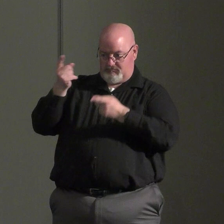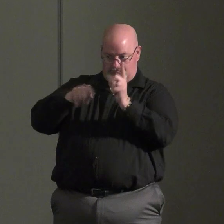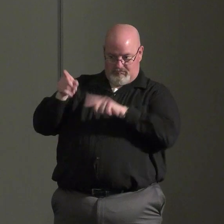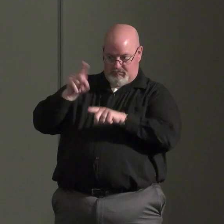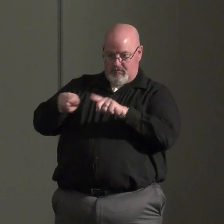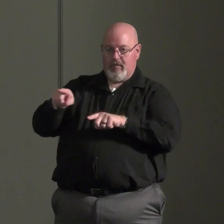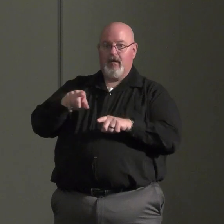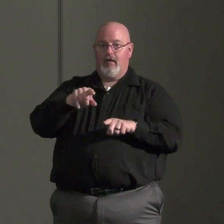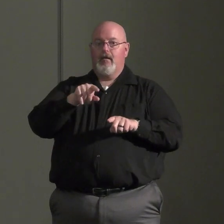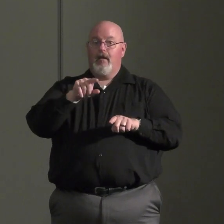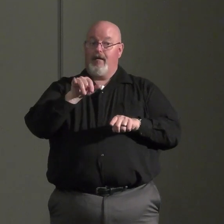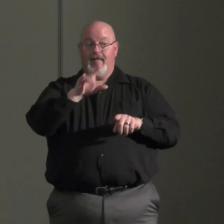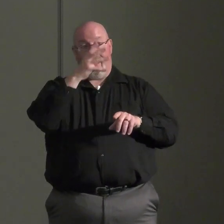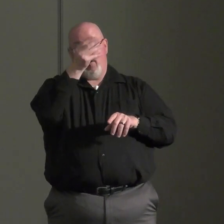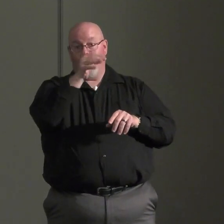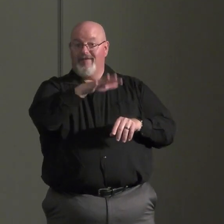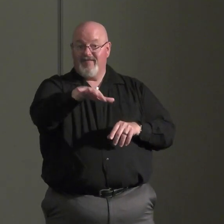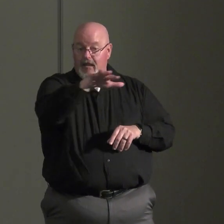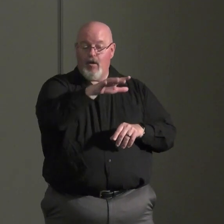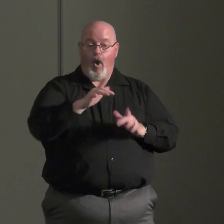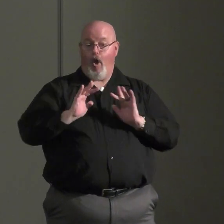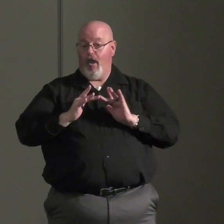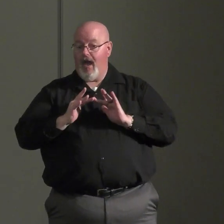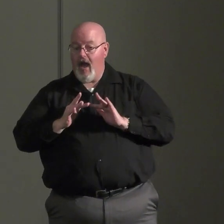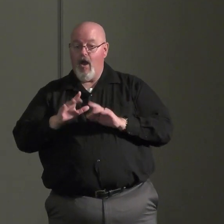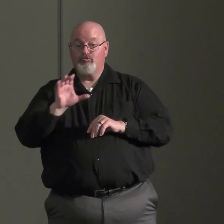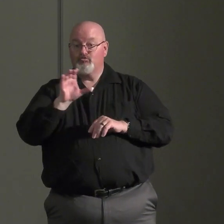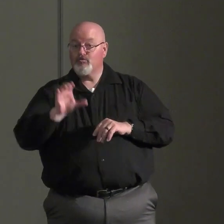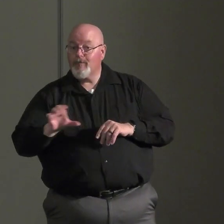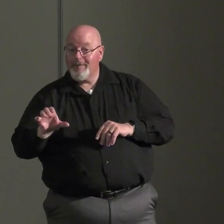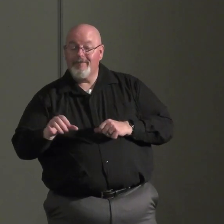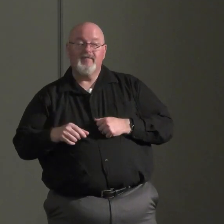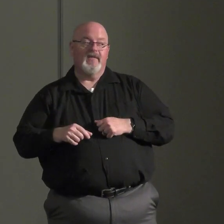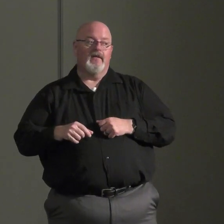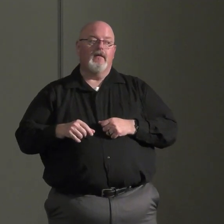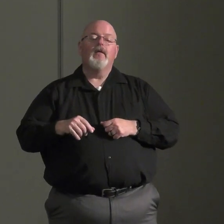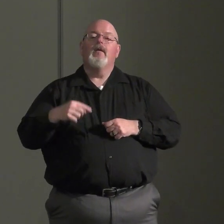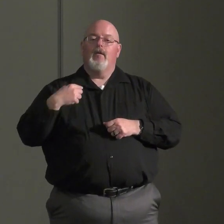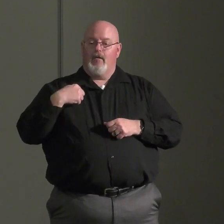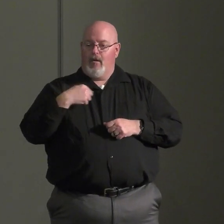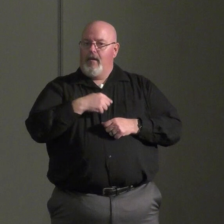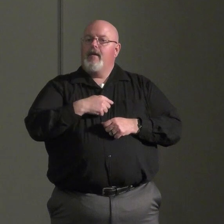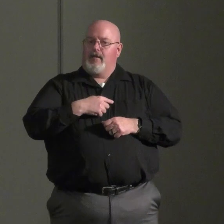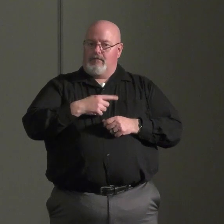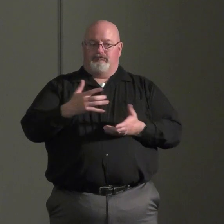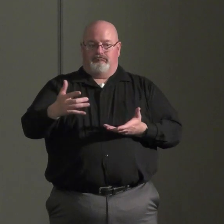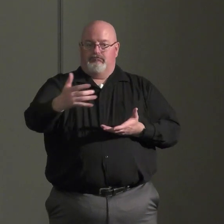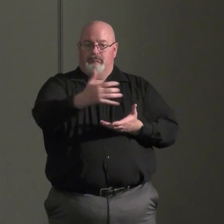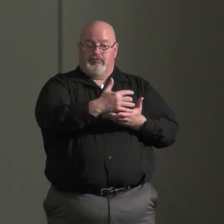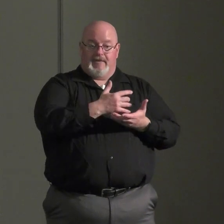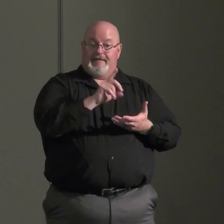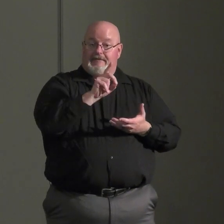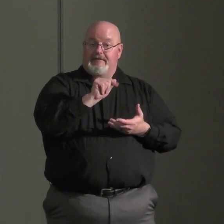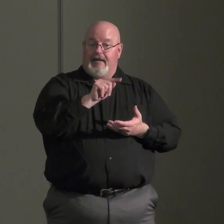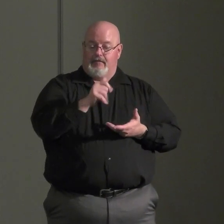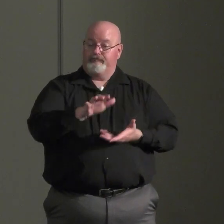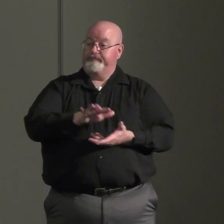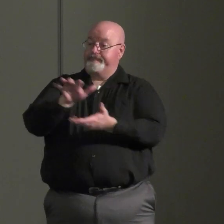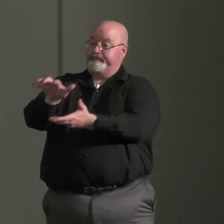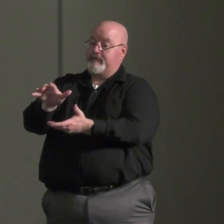it is in the field or online over Zoom we gather the data and return it to the client and show